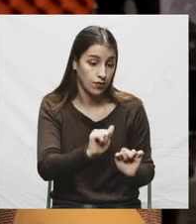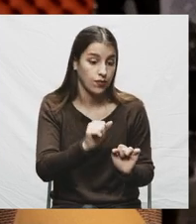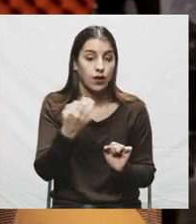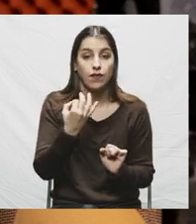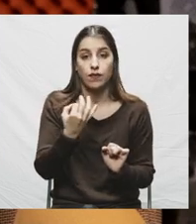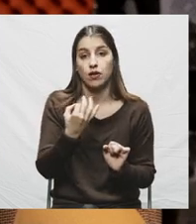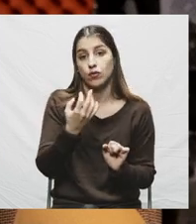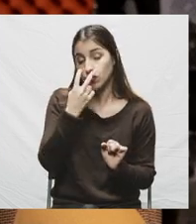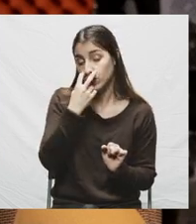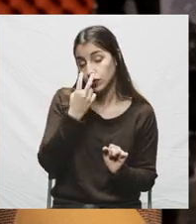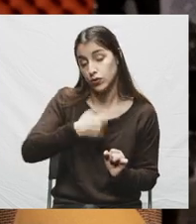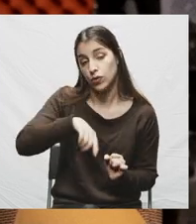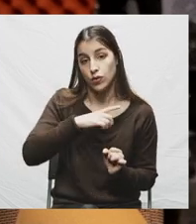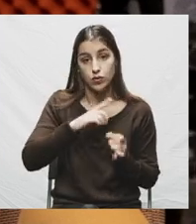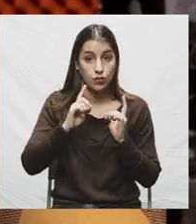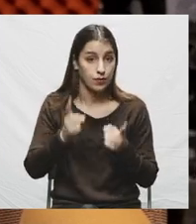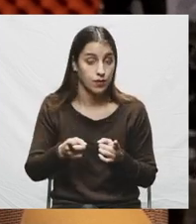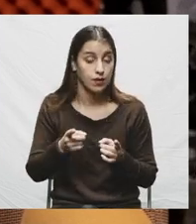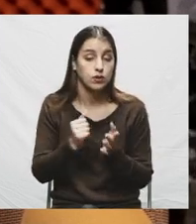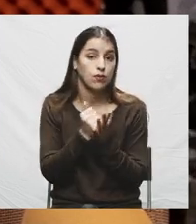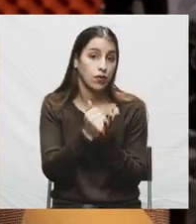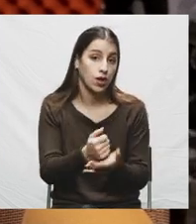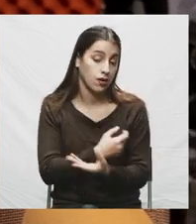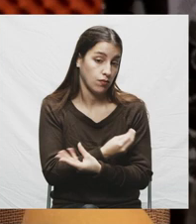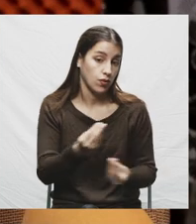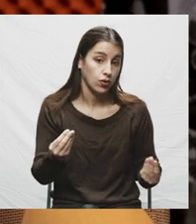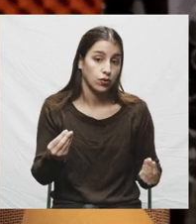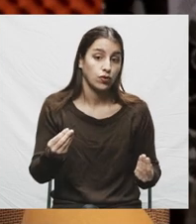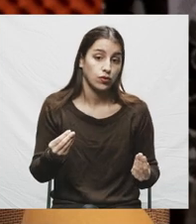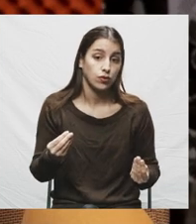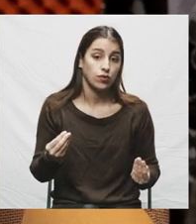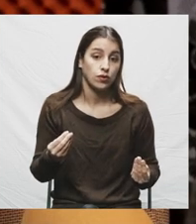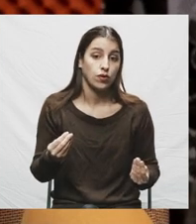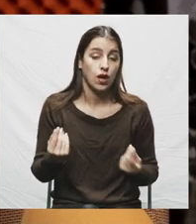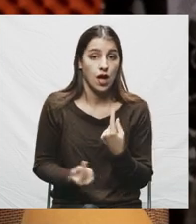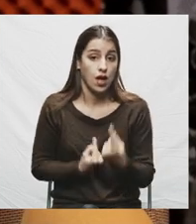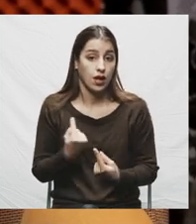And, curiously, we even started by supporting more